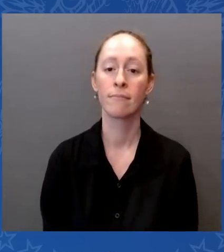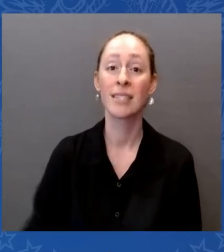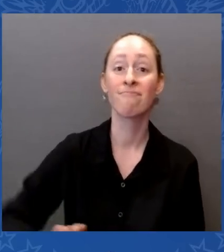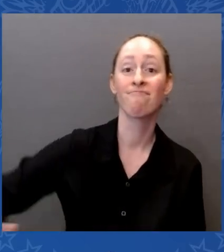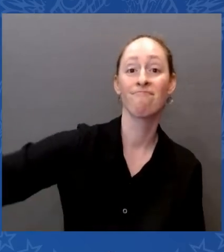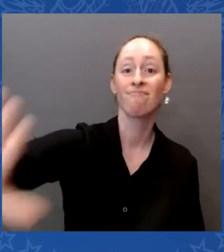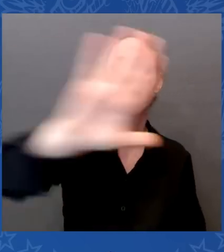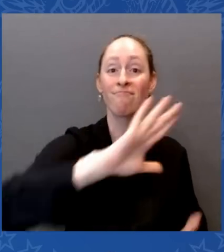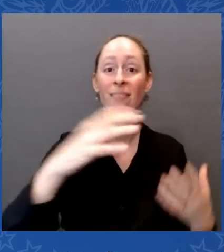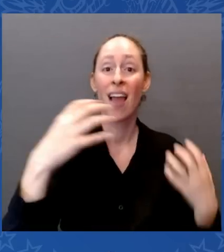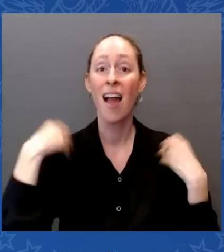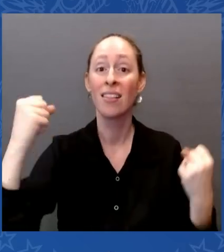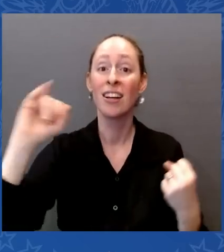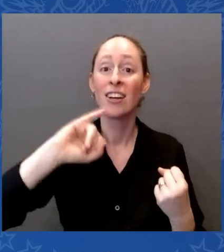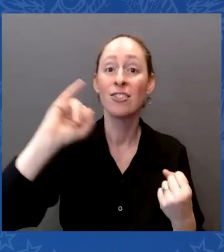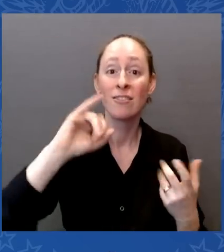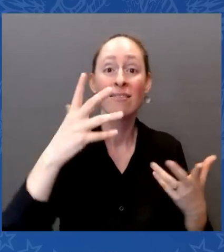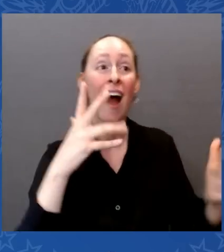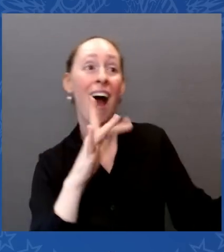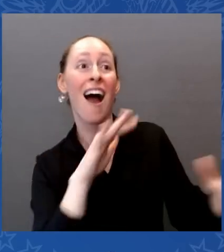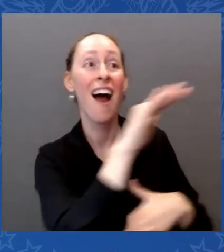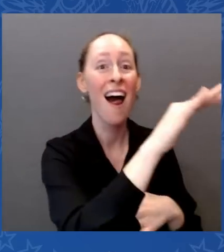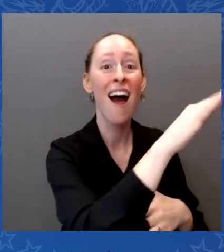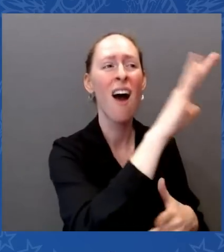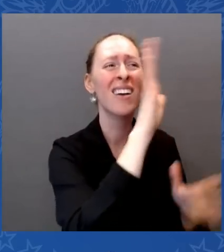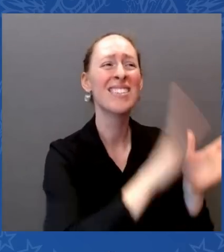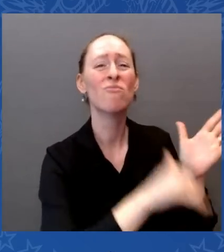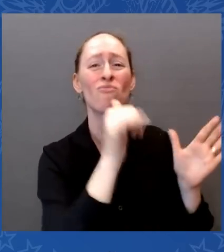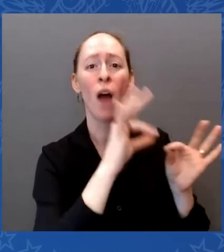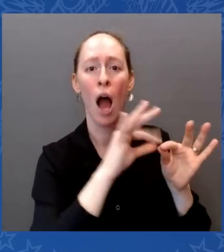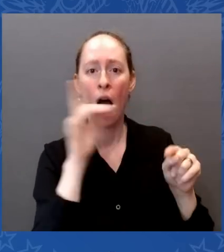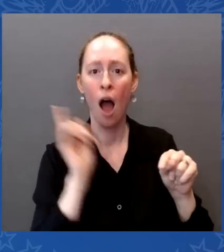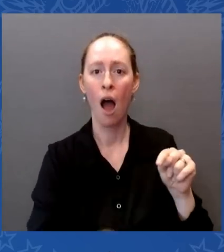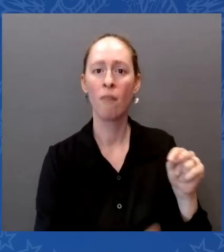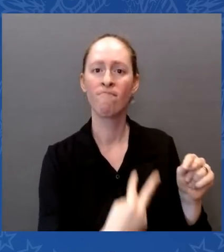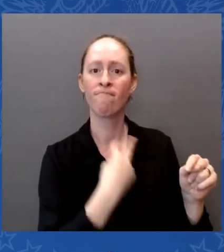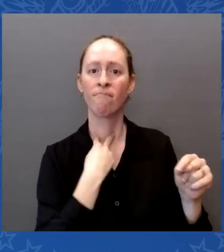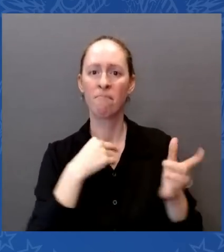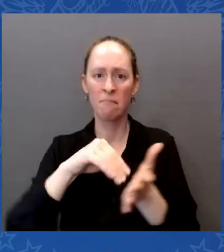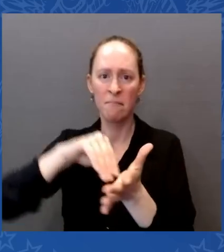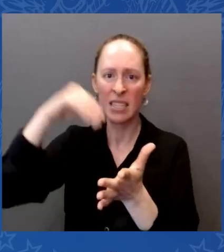And doing so, it's going to raise drug prices, and they're going to raise Big Pharma's profits.